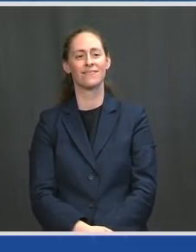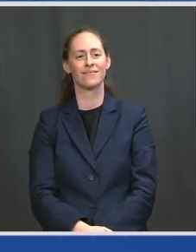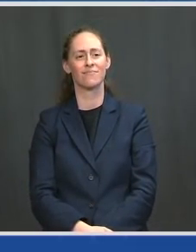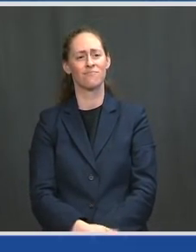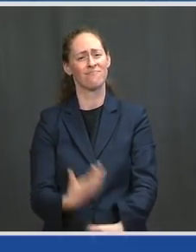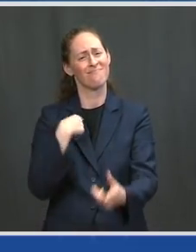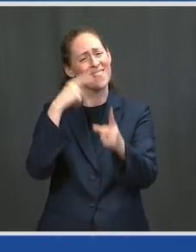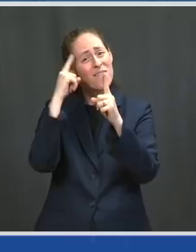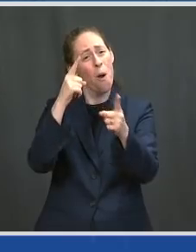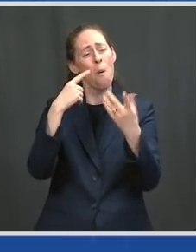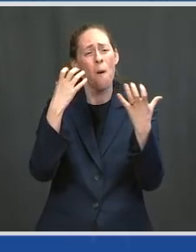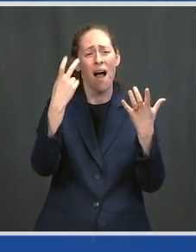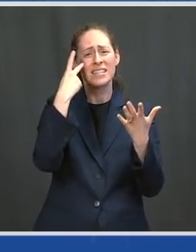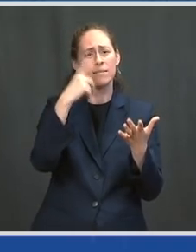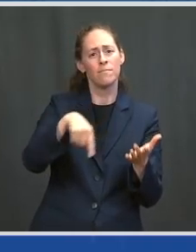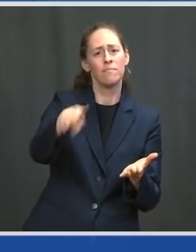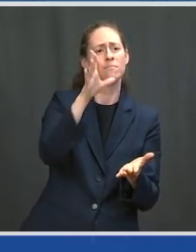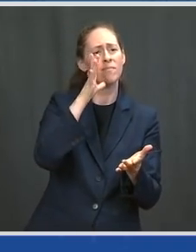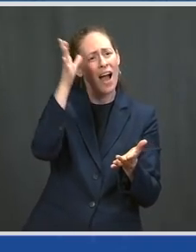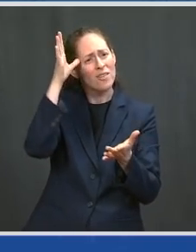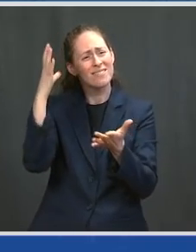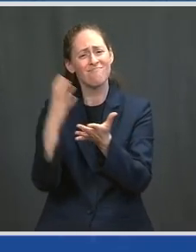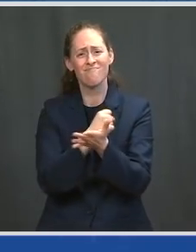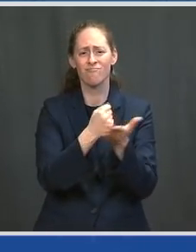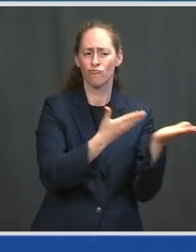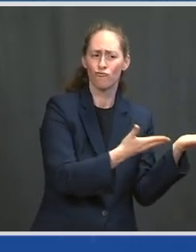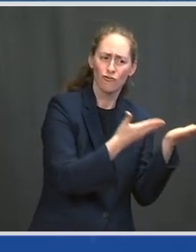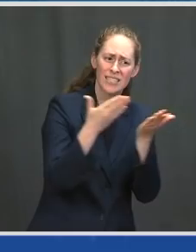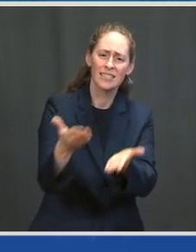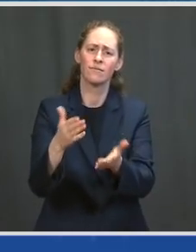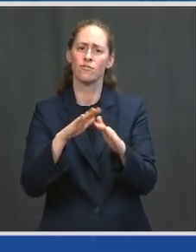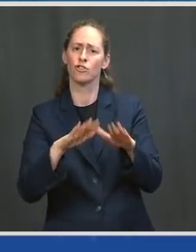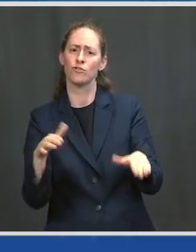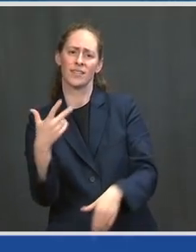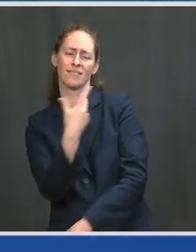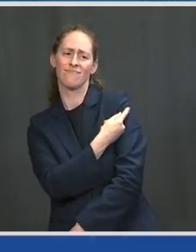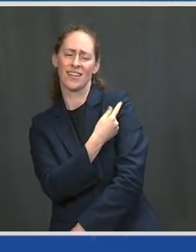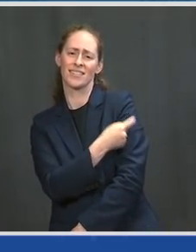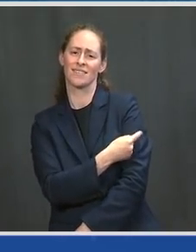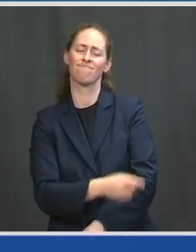Now, let's remember that millions of 16- and 17-year-olds have also been safely vaccinated.